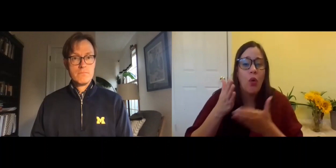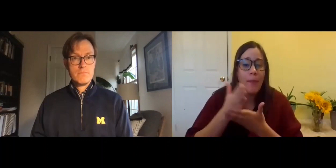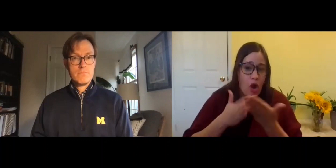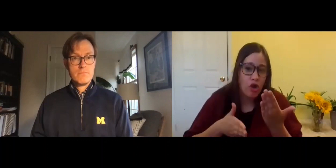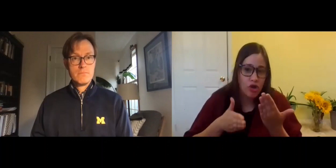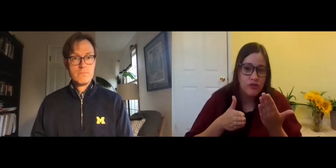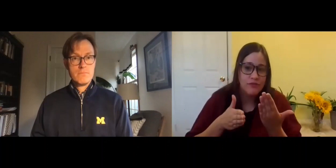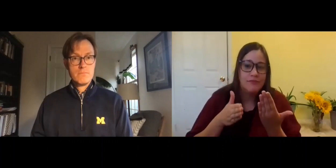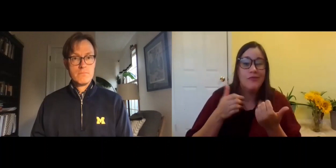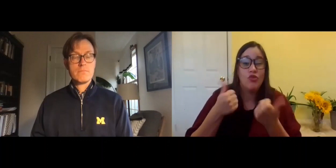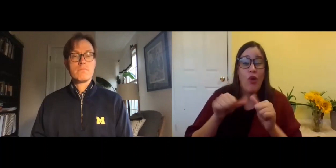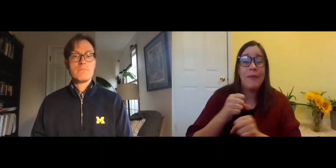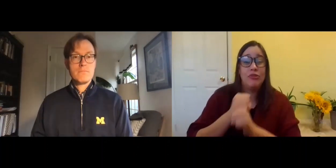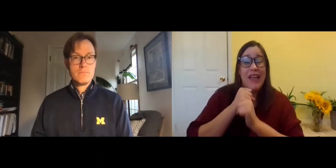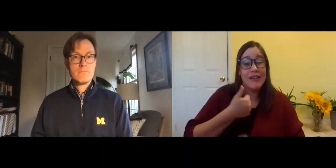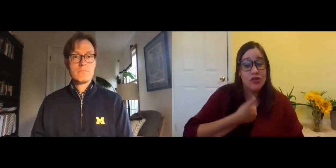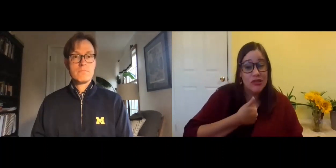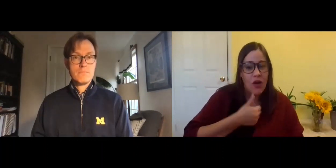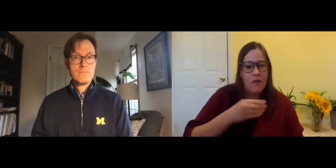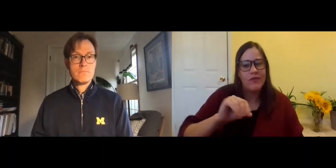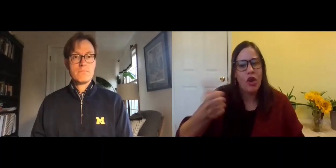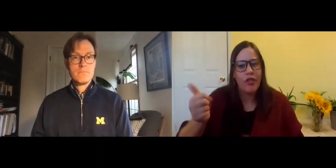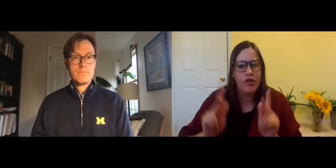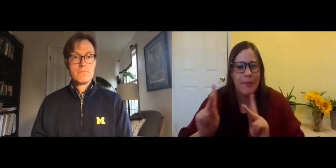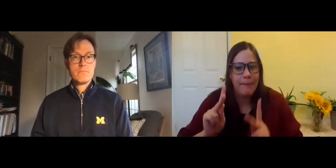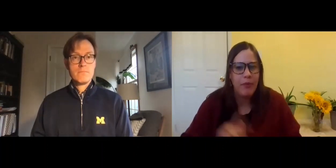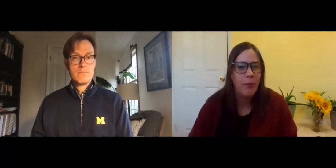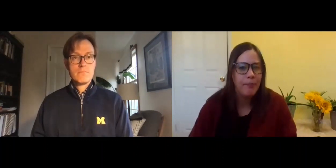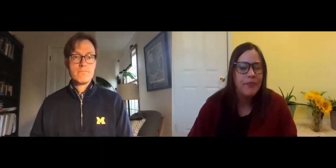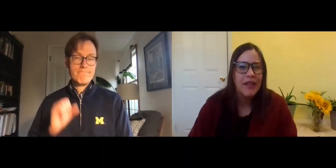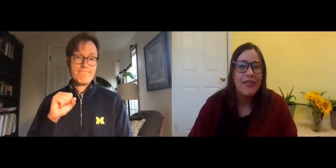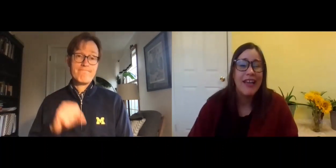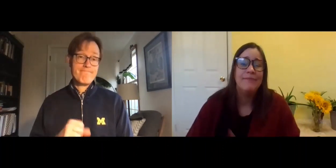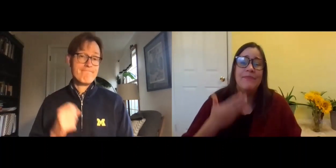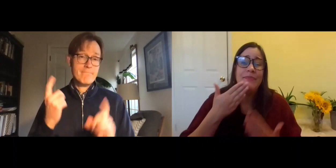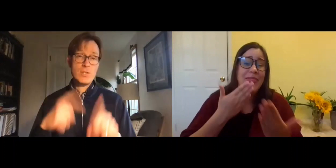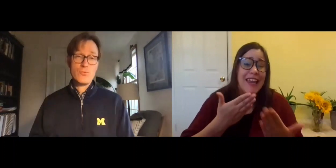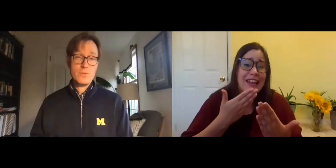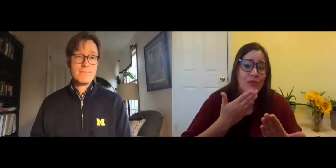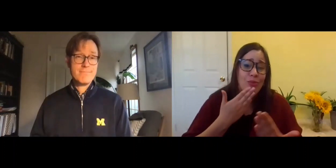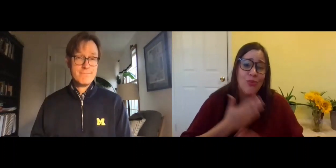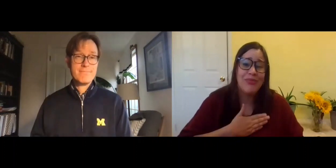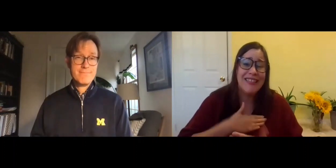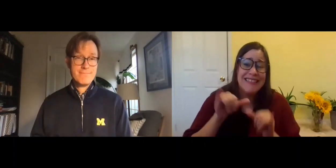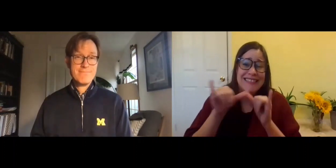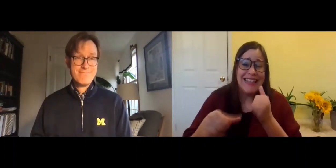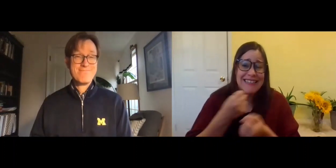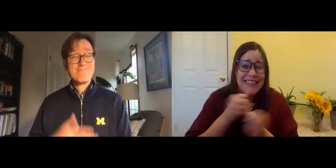of COVID-19 cases down. It’s important we all do our part to protect ourselves and other people.